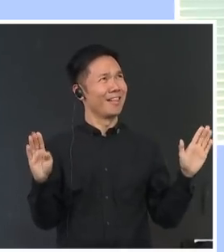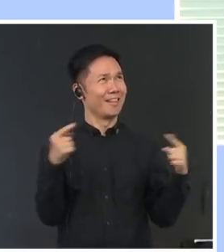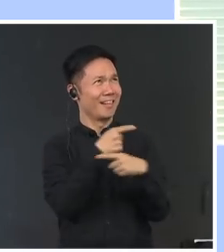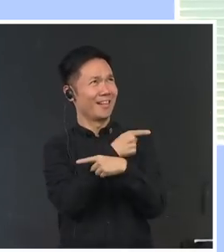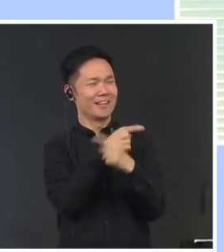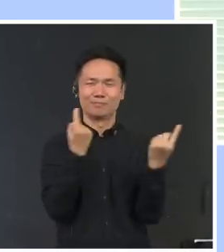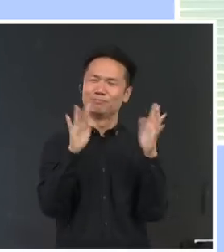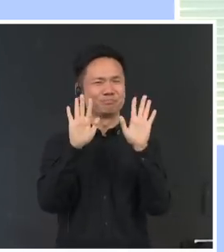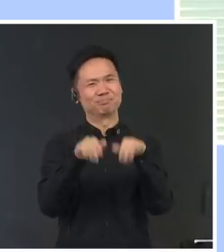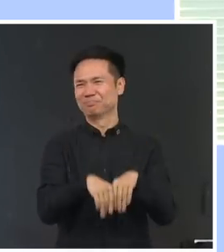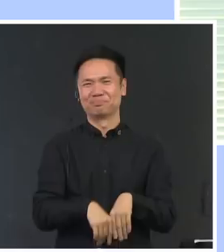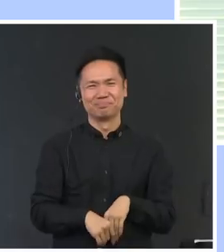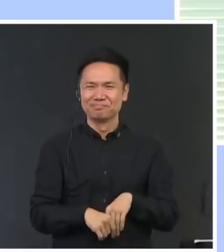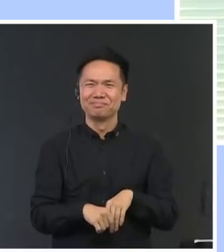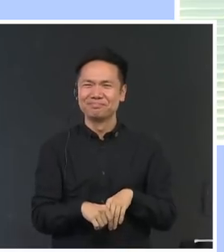my presentation, the Tottori Prefecture